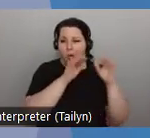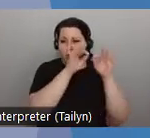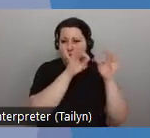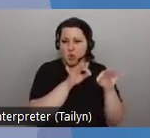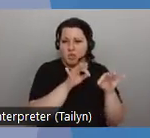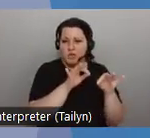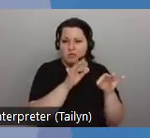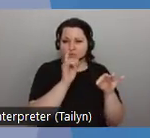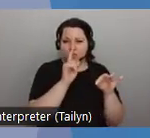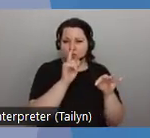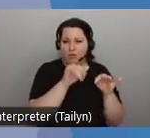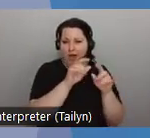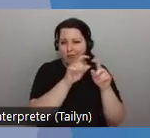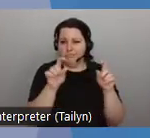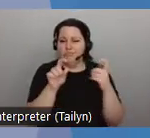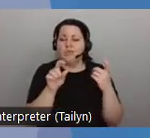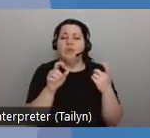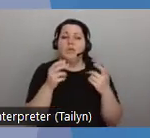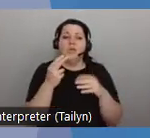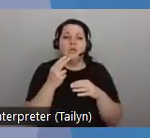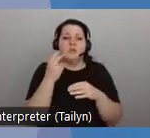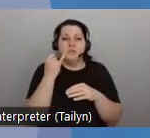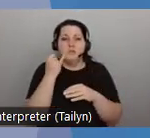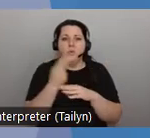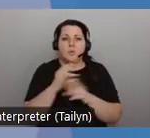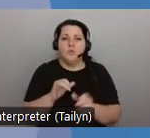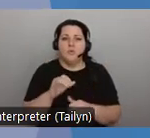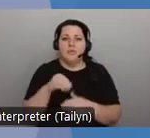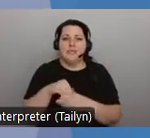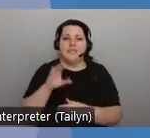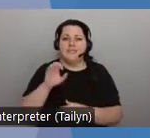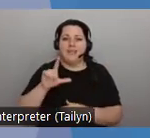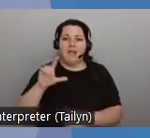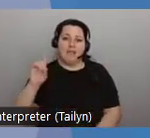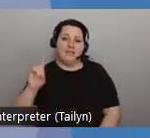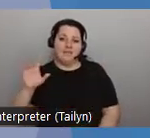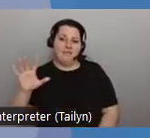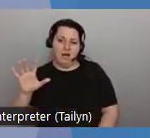top and your left column, your first column, has